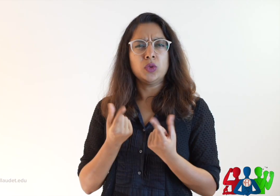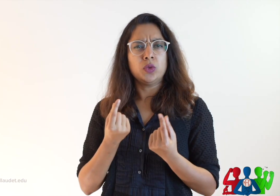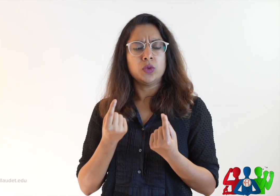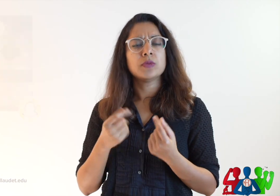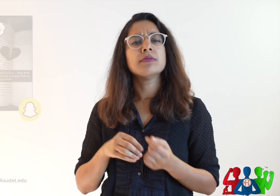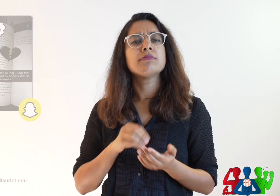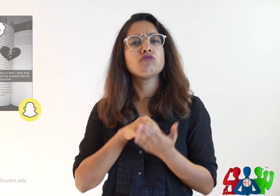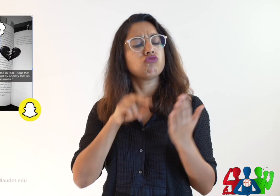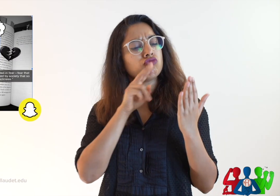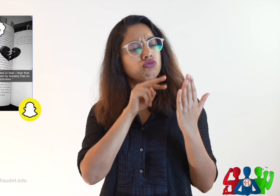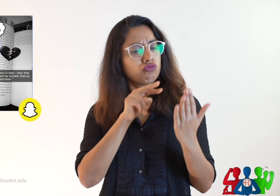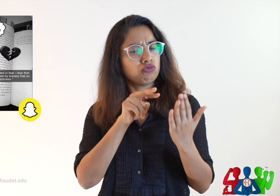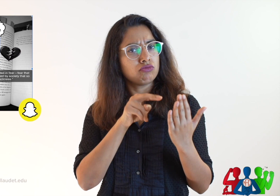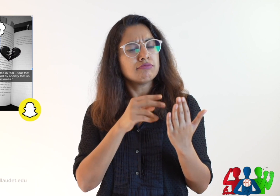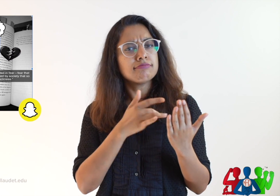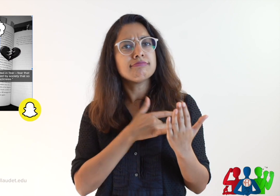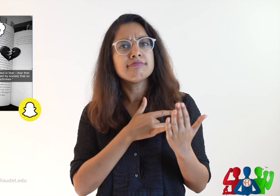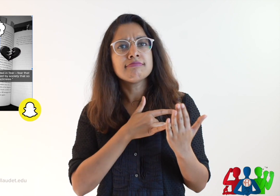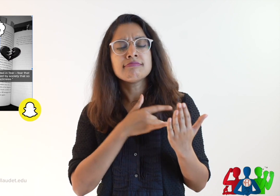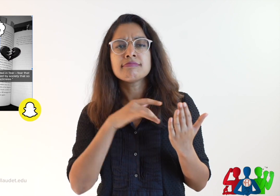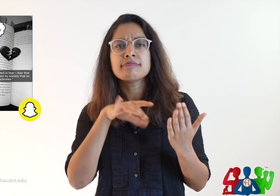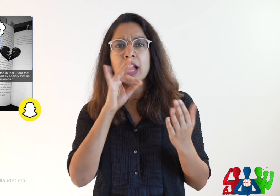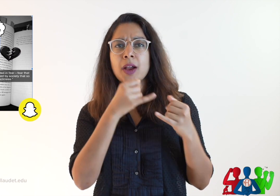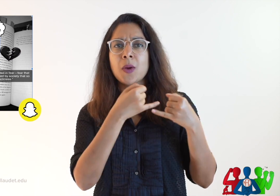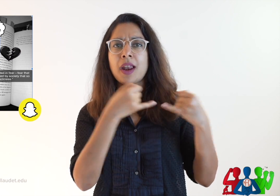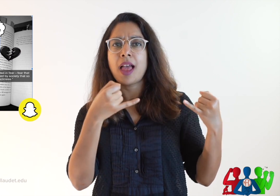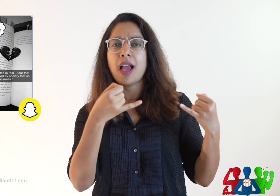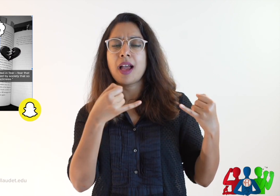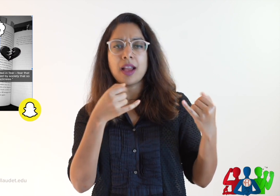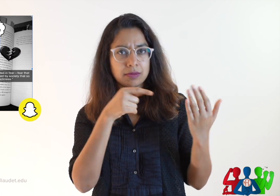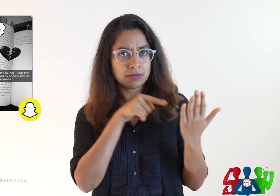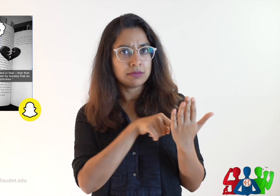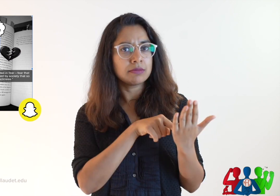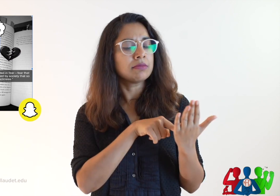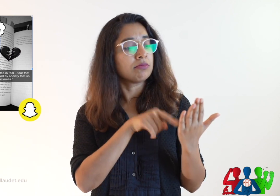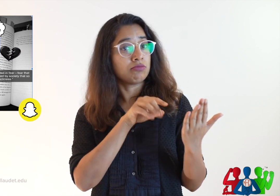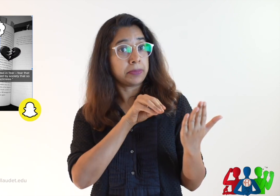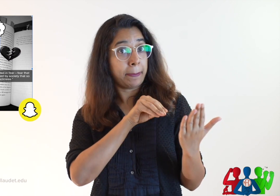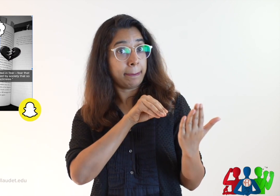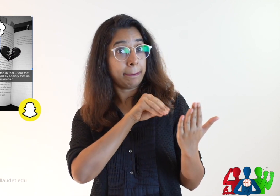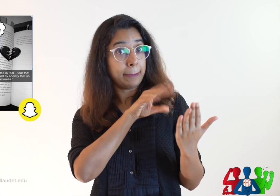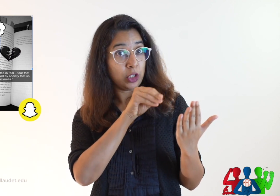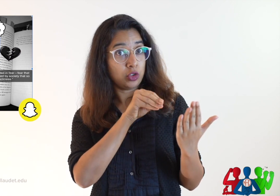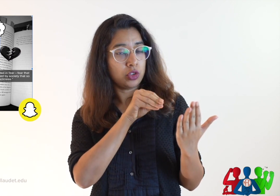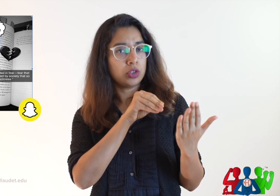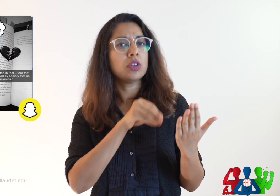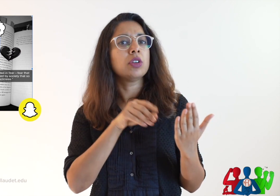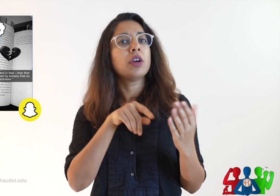This was developed by someone named Sarah [phonetic] Martin and when students find a page in the book that really resonates with them,